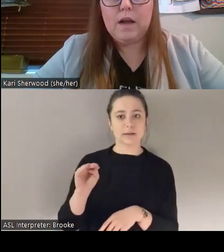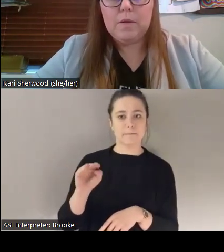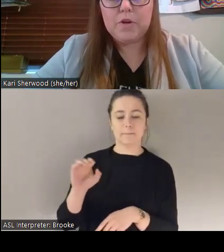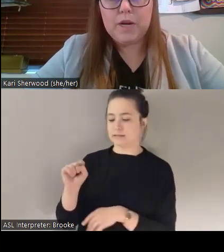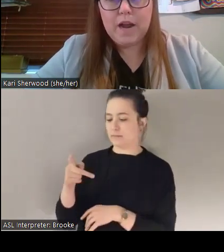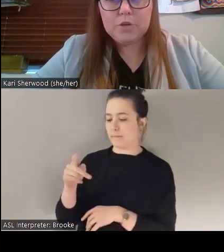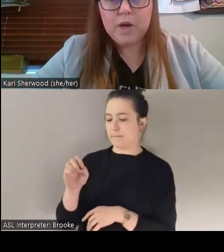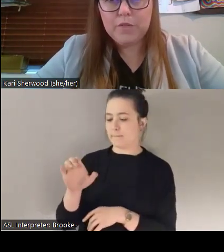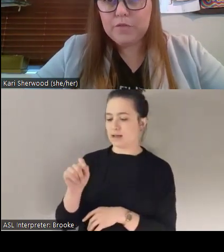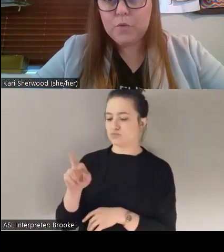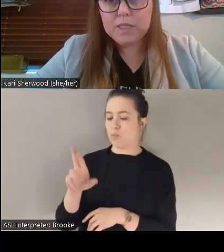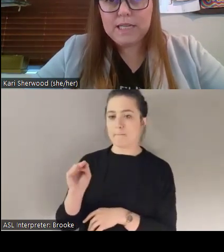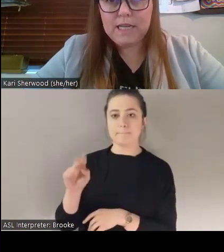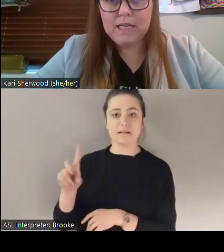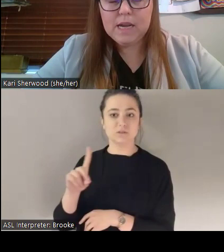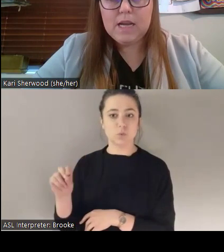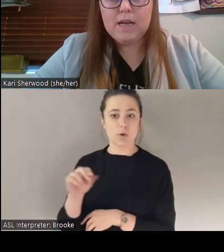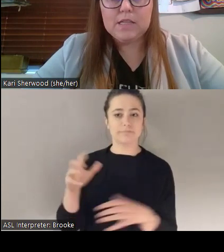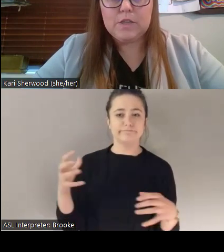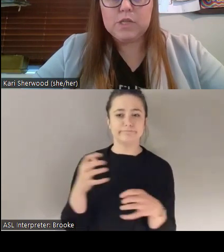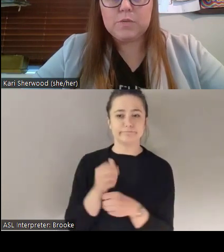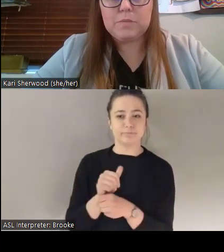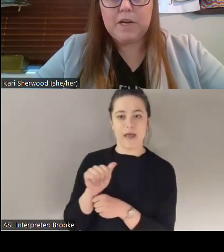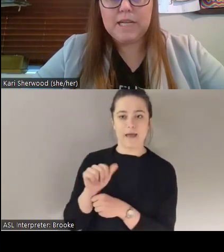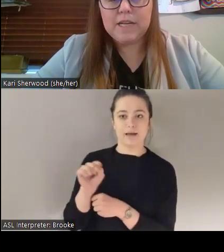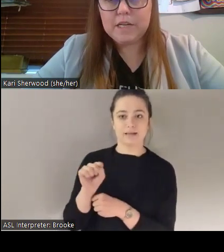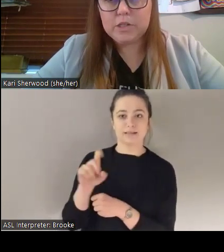old. They're now 12 and 14, and so this was about 10 years